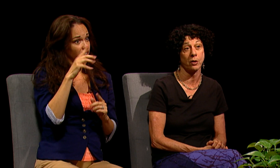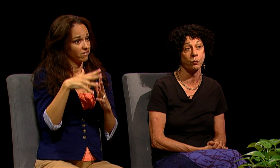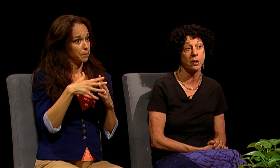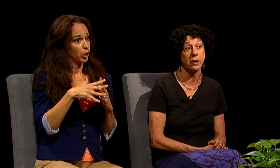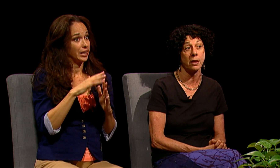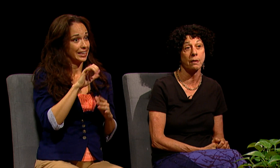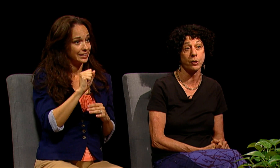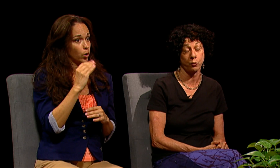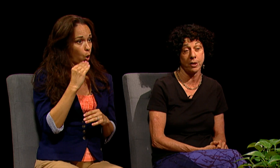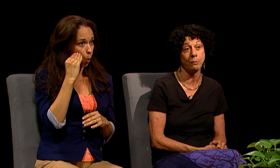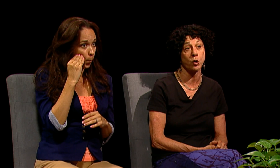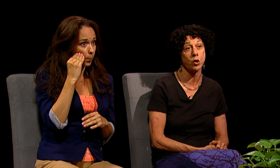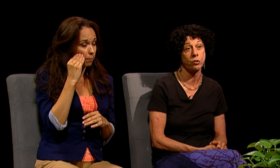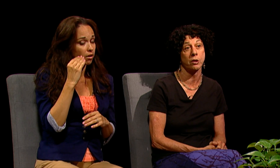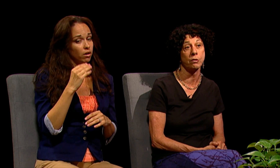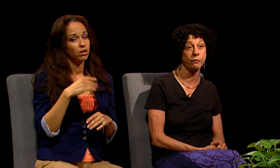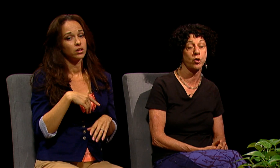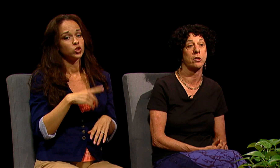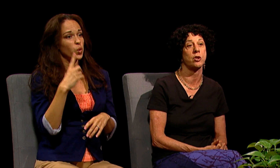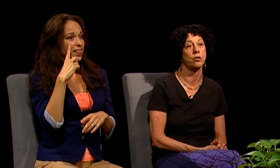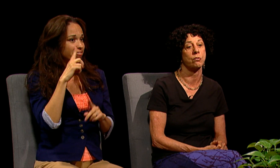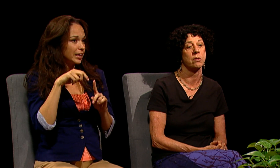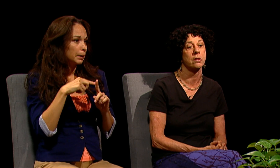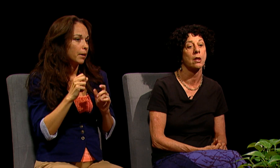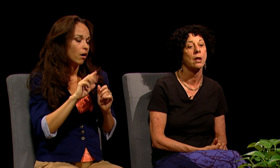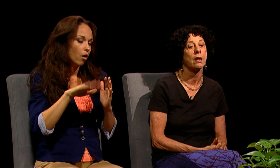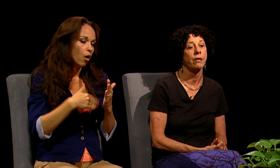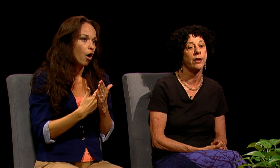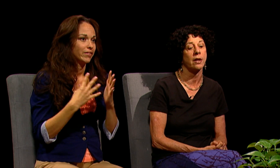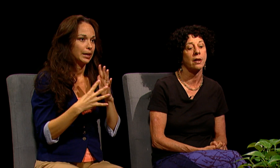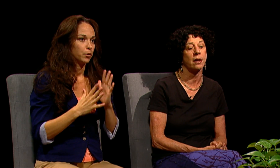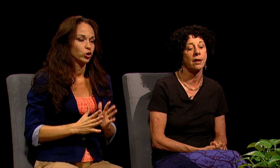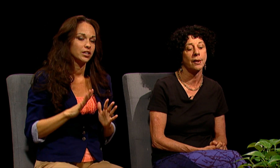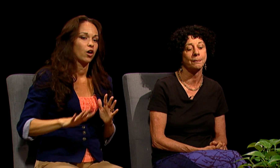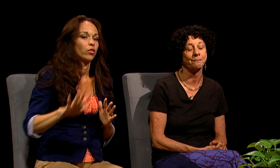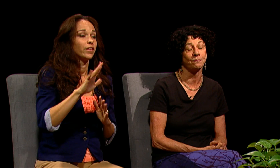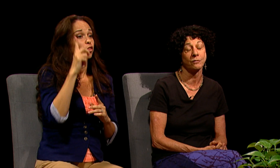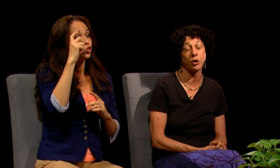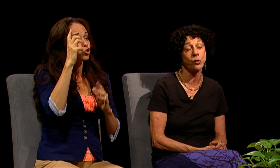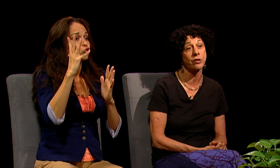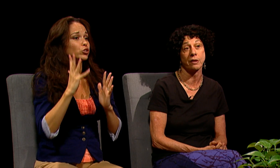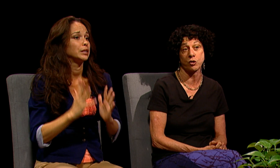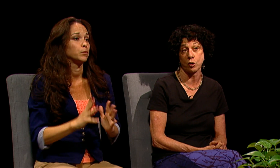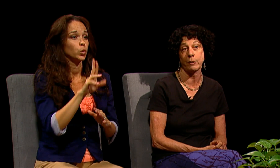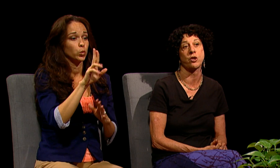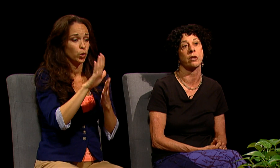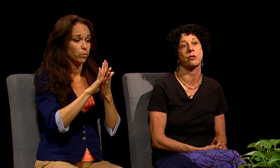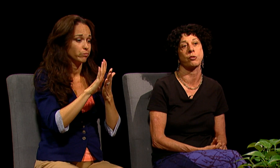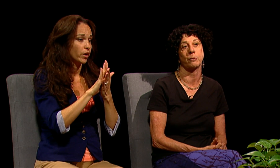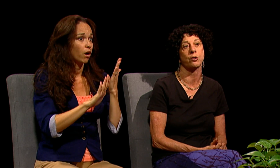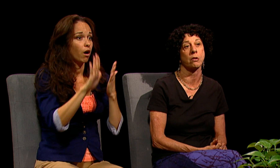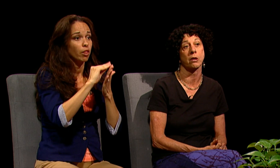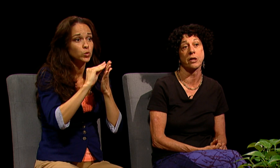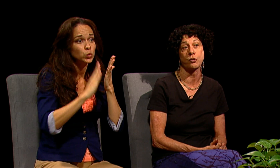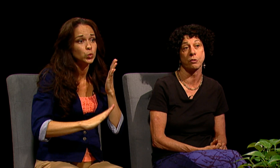REALLY THE DREAMERS, THE UNIVERSITY STUDENTS, THE STUDENTS THAT HAVE SO MUCH TO CONTRIBUTE TO OUR COUNTRY